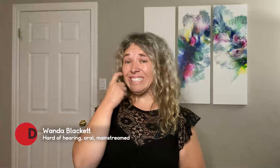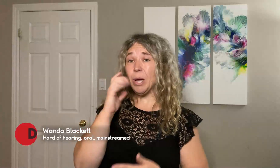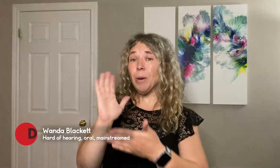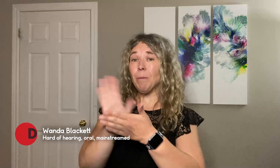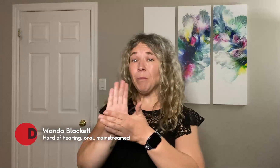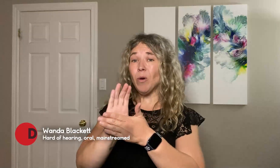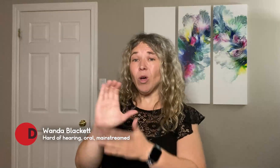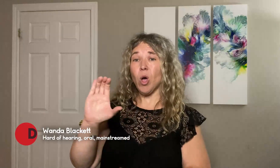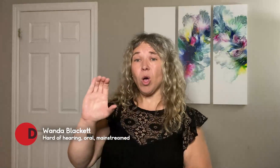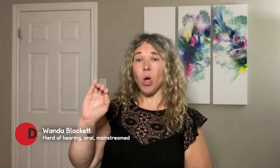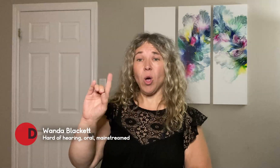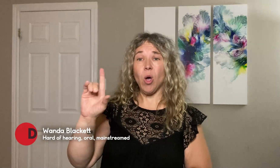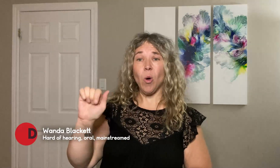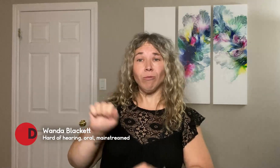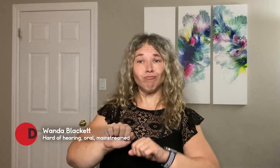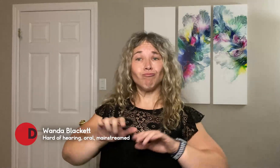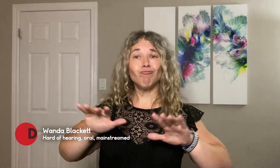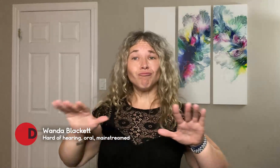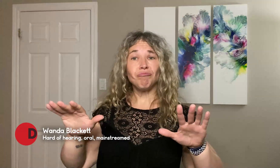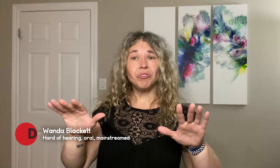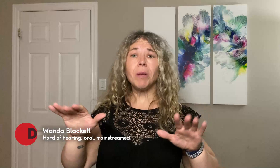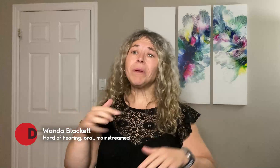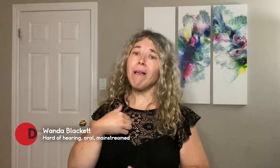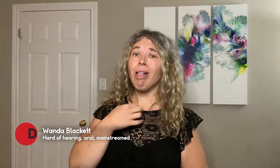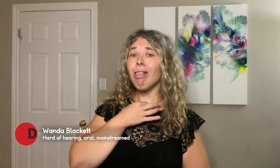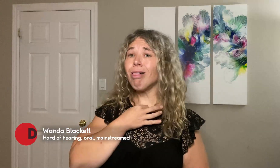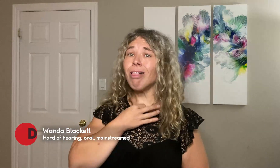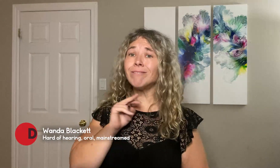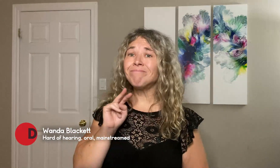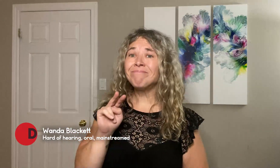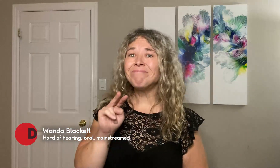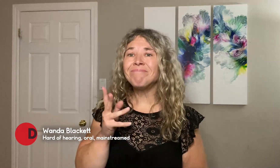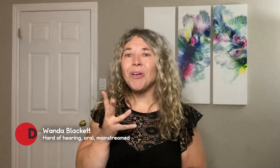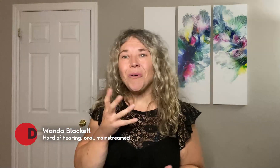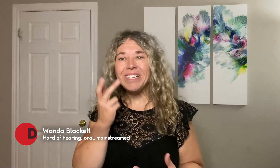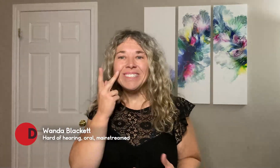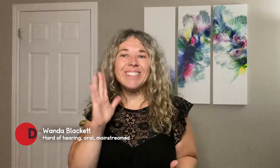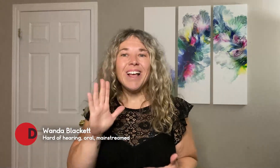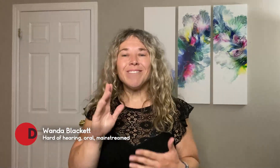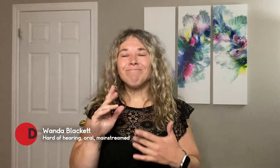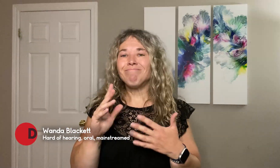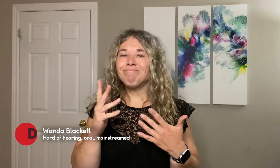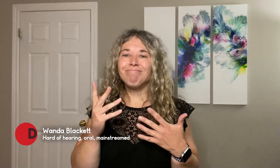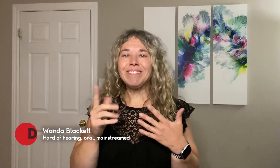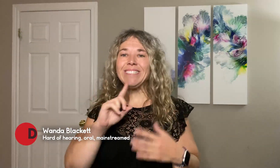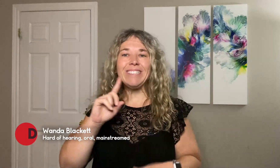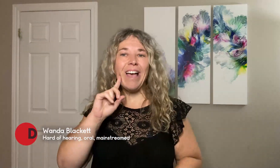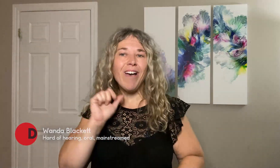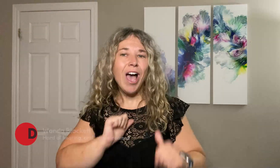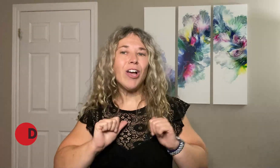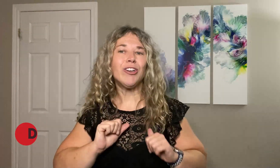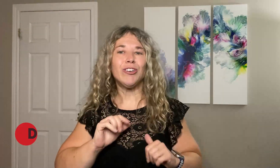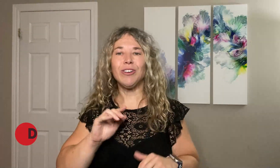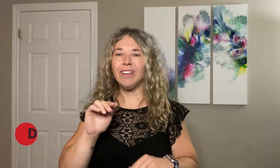The recent movie "CODA" came out and had me curious to see Deaf actors signing,